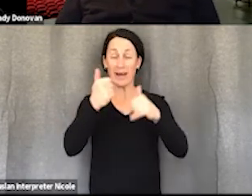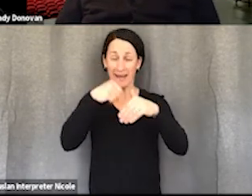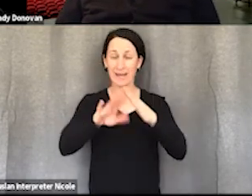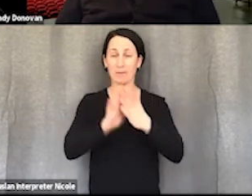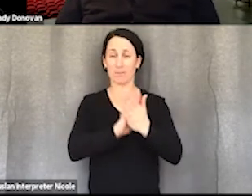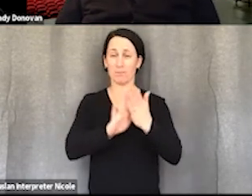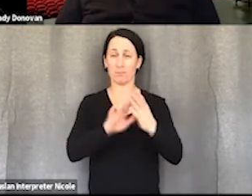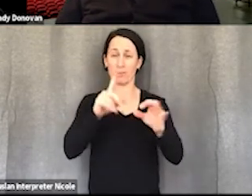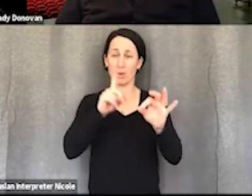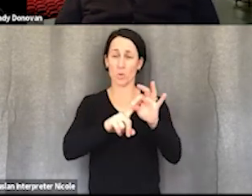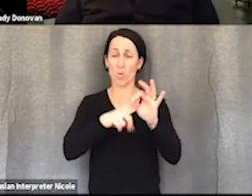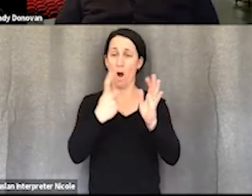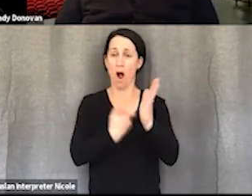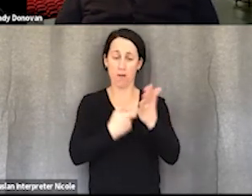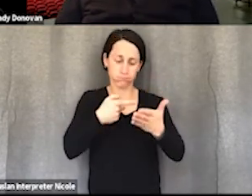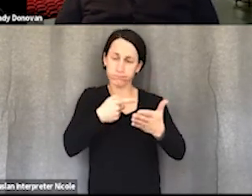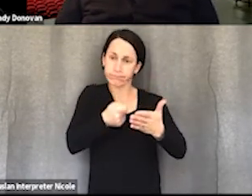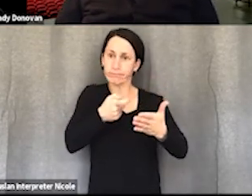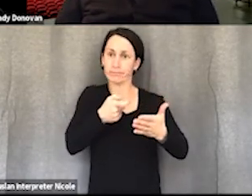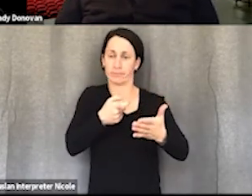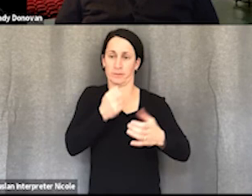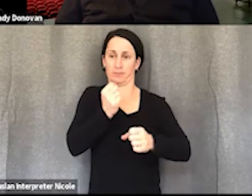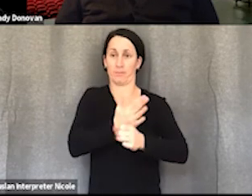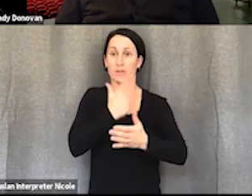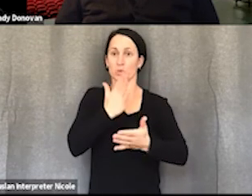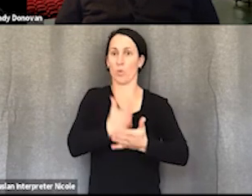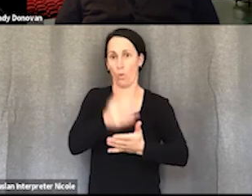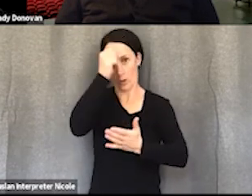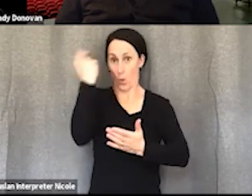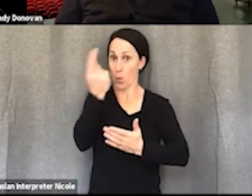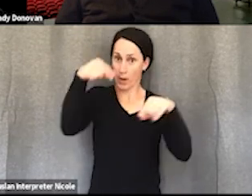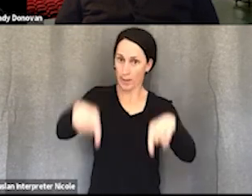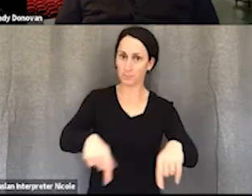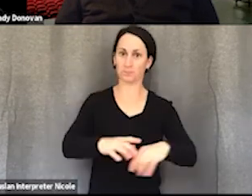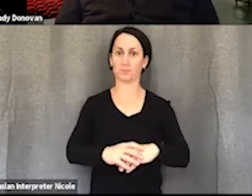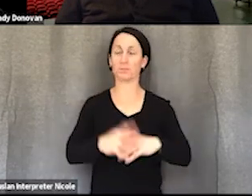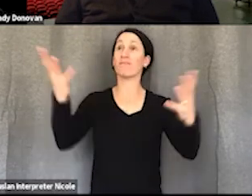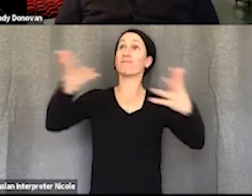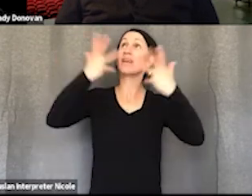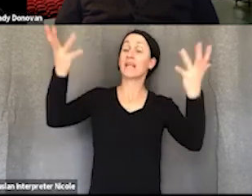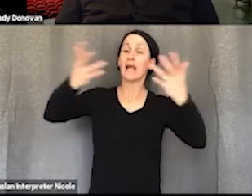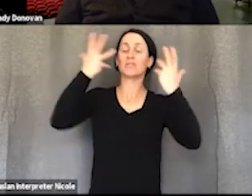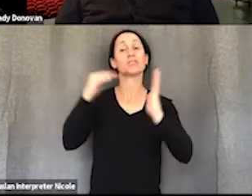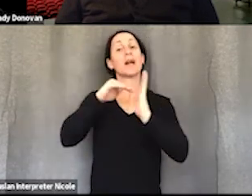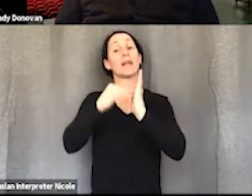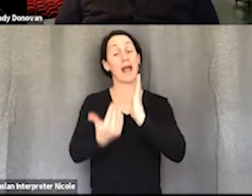So having a process to make sure that everyone checks in. Ventilation since the Delta strain, ventilation has become a